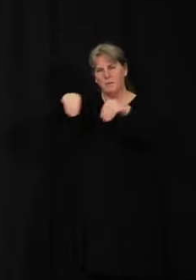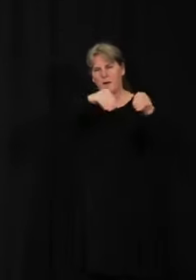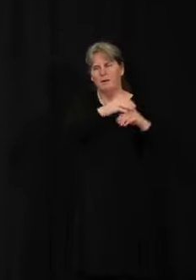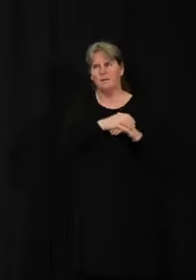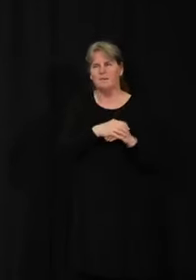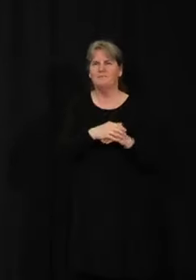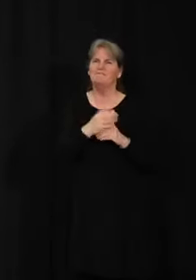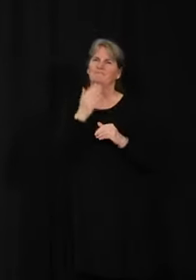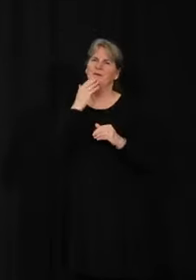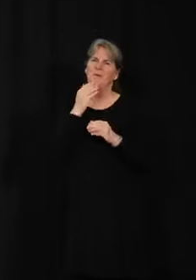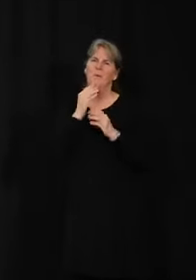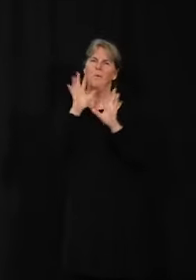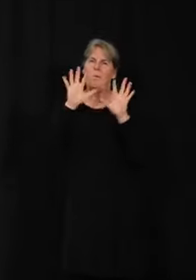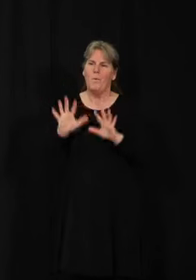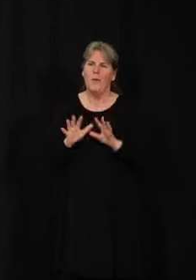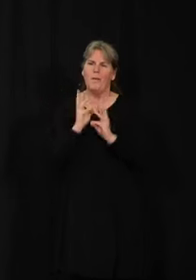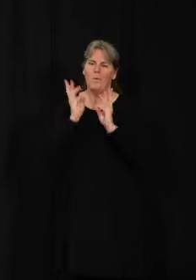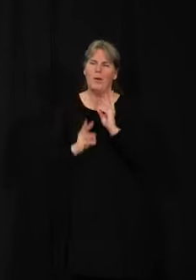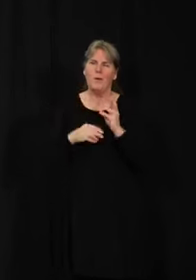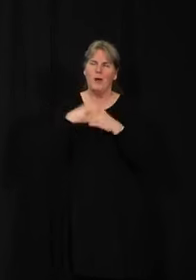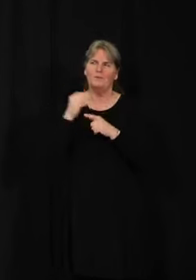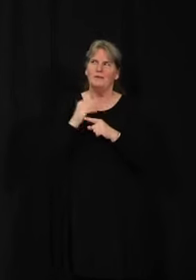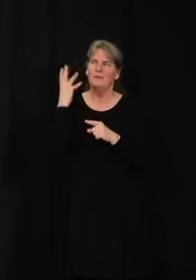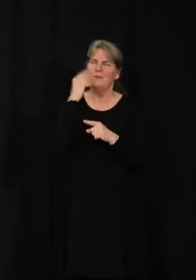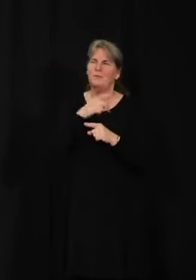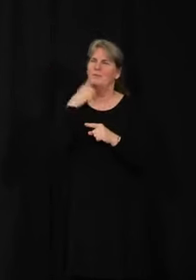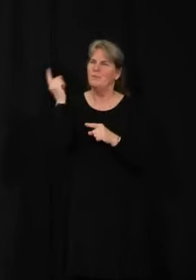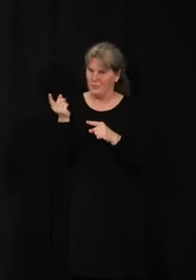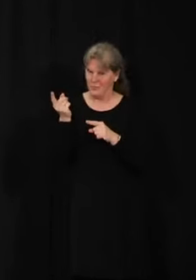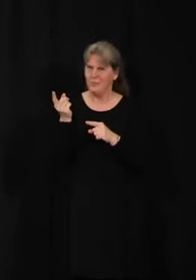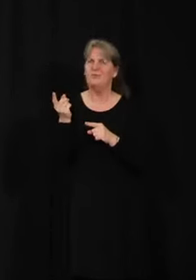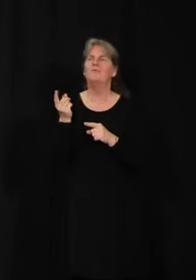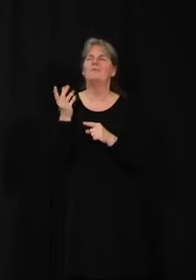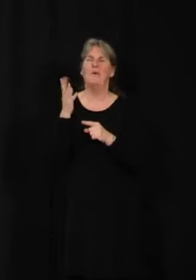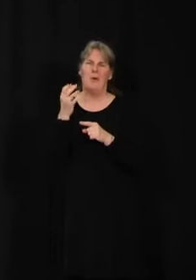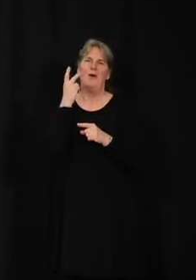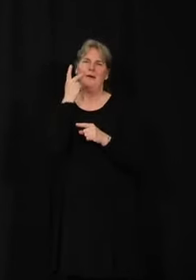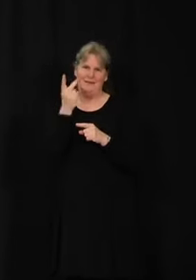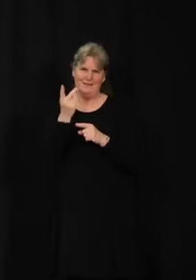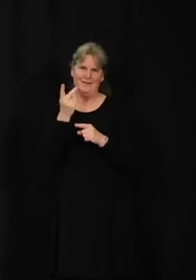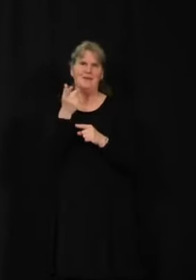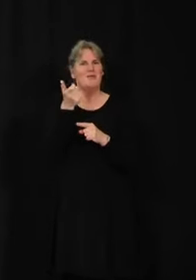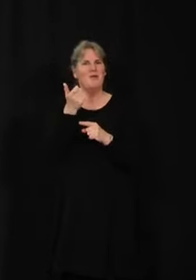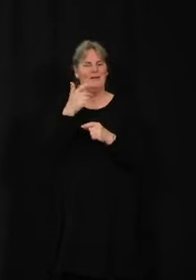are eager to get outside and will be happy to see the comforts of local food on offer